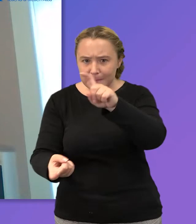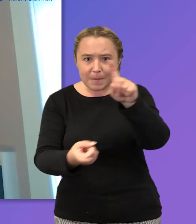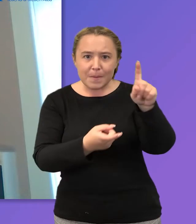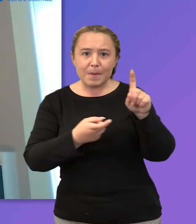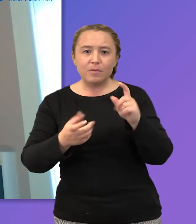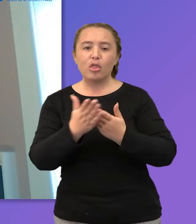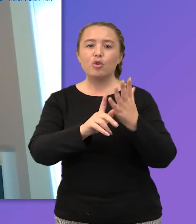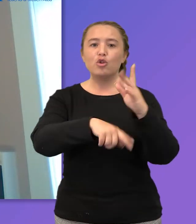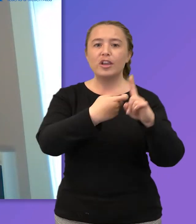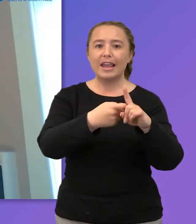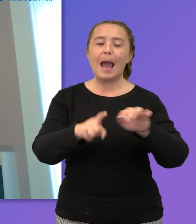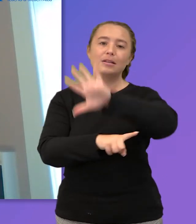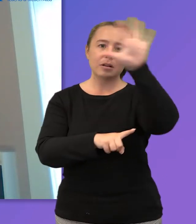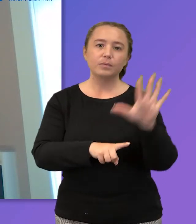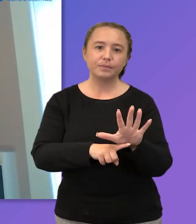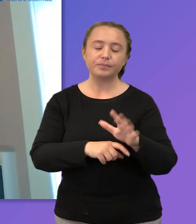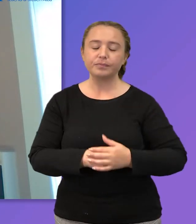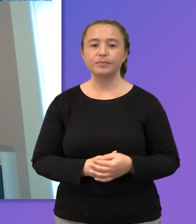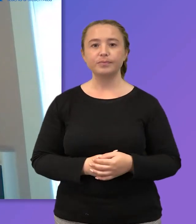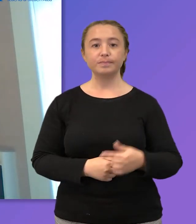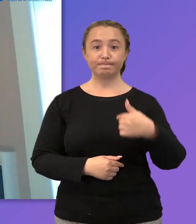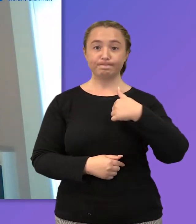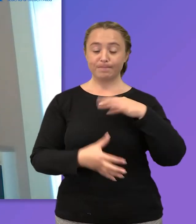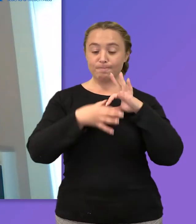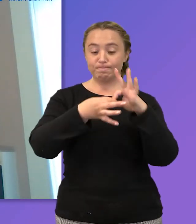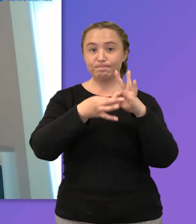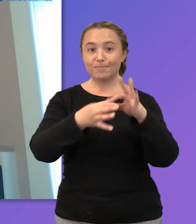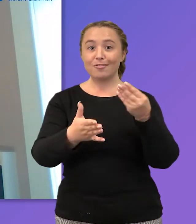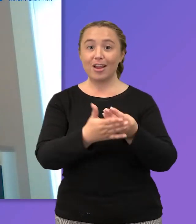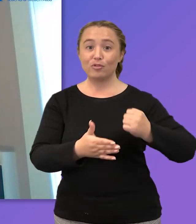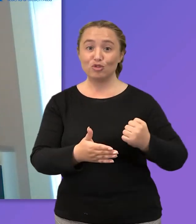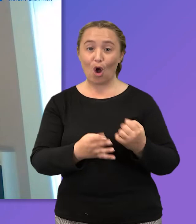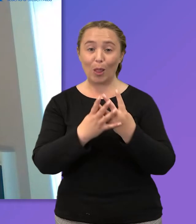throughout the United Kingdom and beyond. I look forward to working with Revenue Scotland's